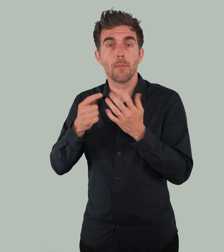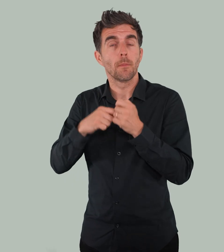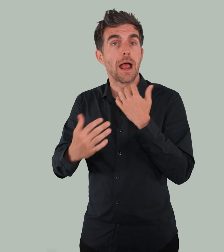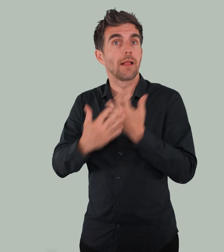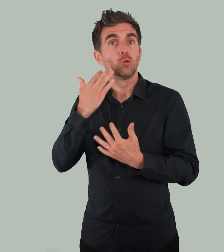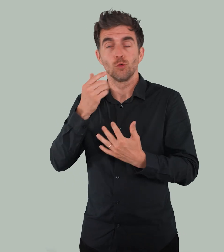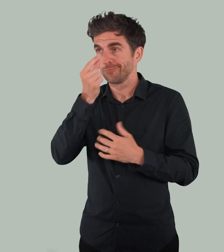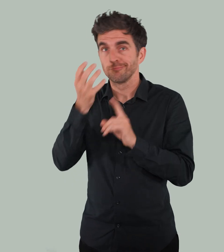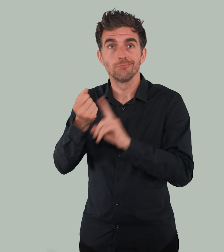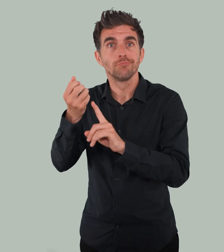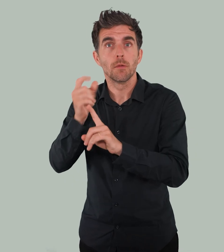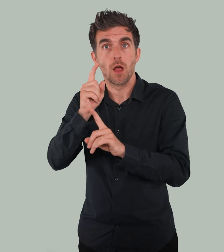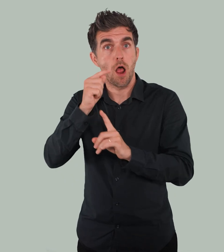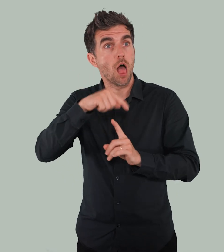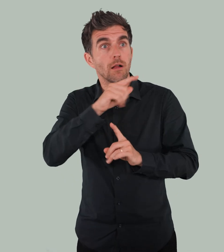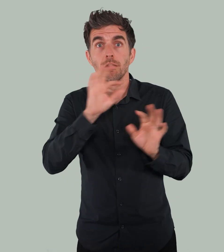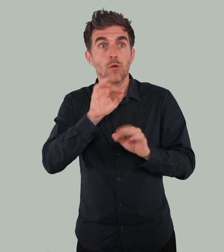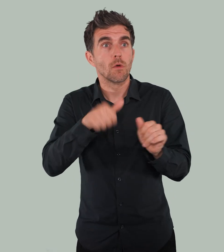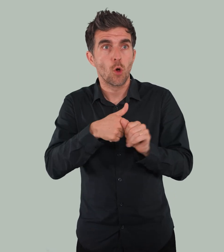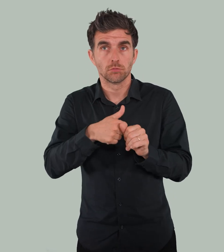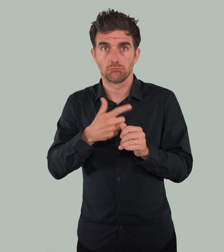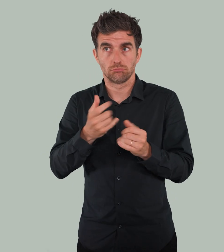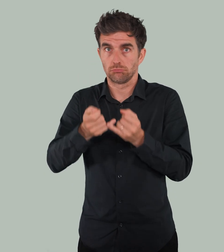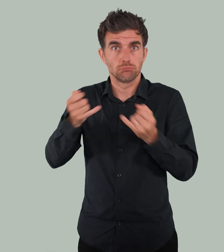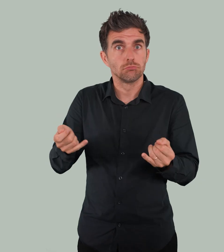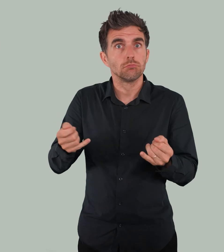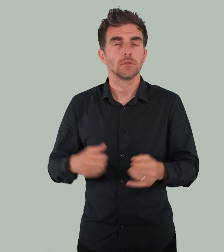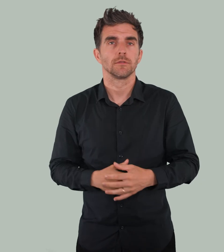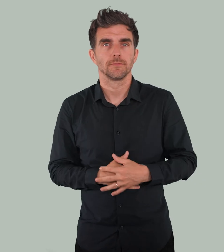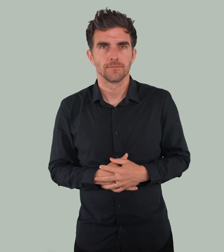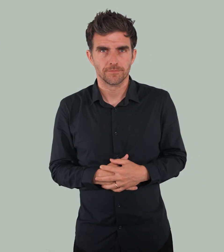influencing outcomes, potentially disadvantaging those without support.